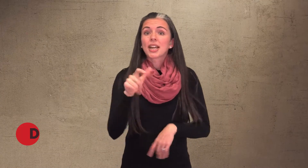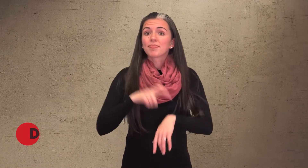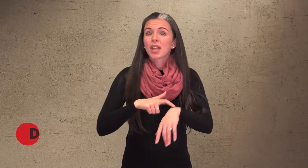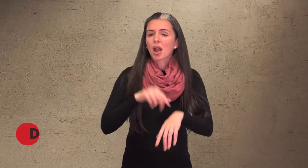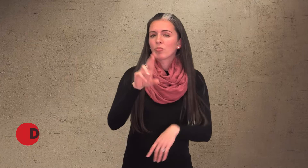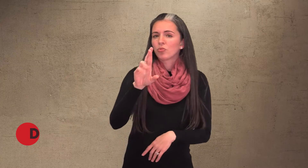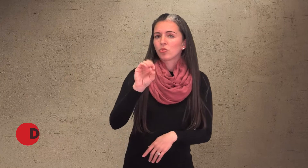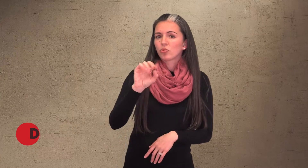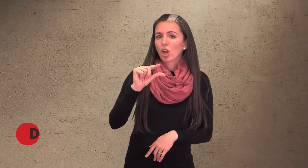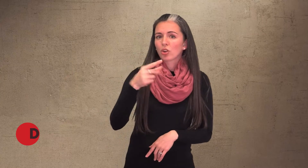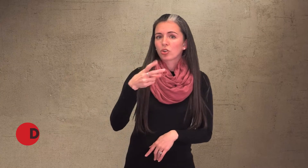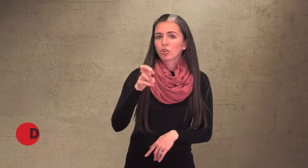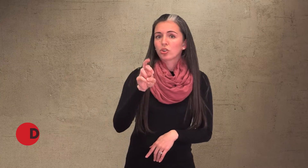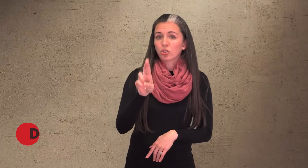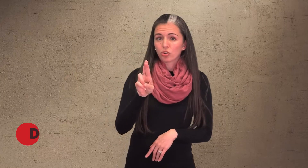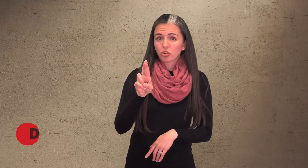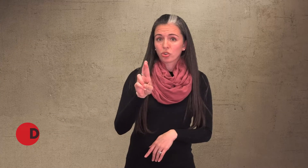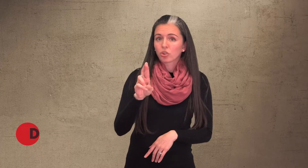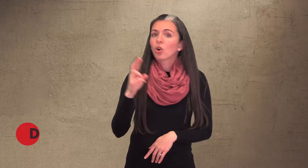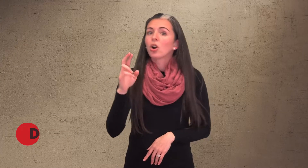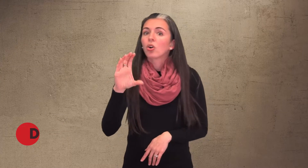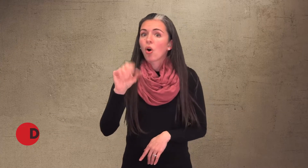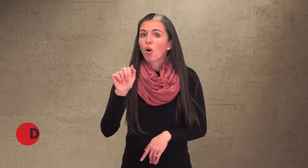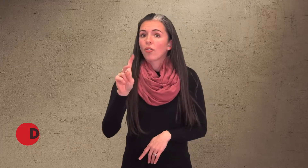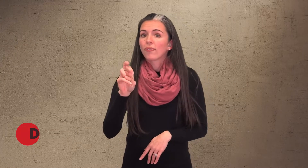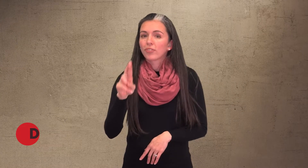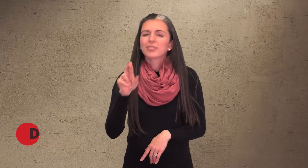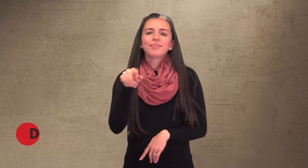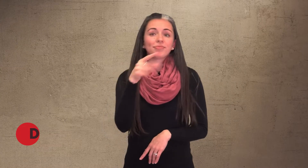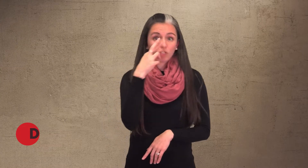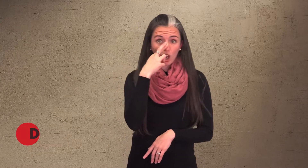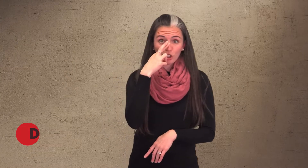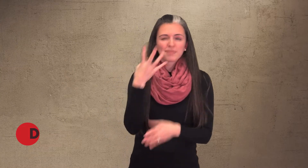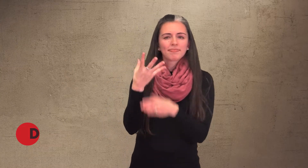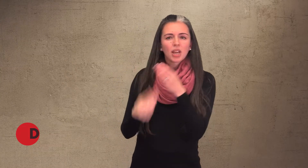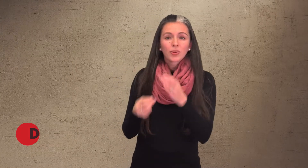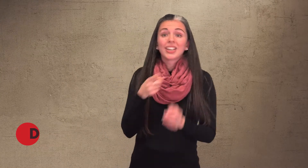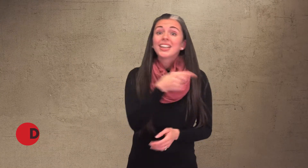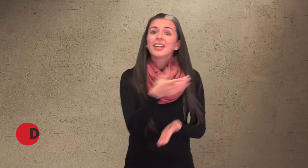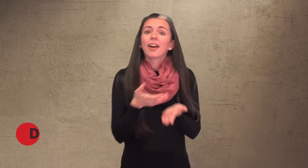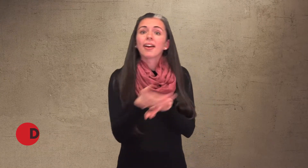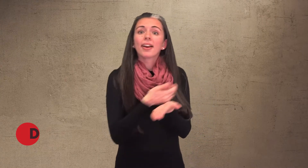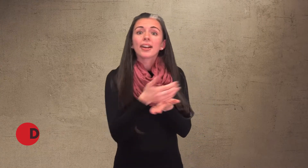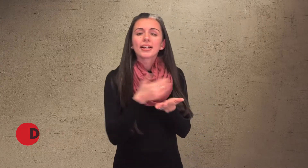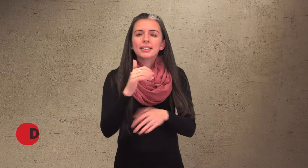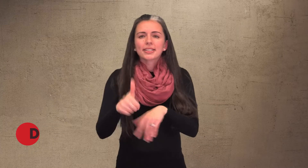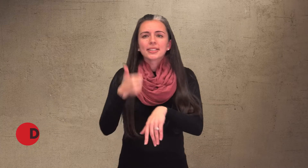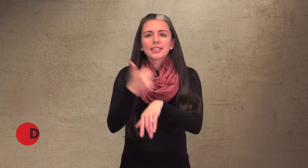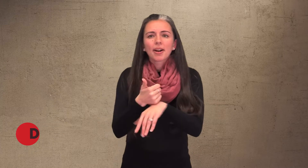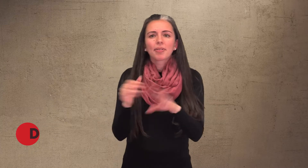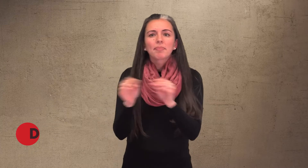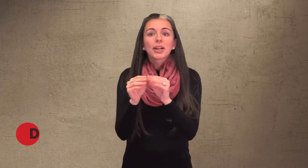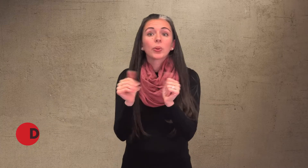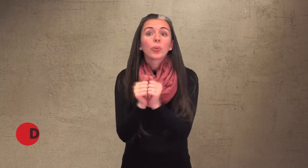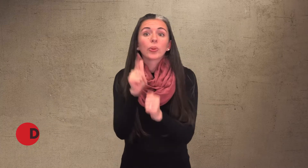At the same time, Roger Carver, now deceased, set up a meeting